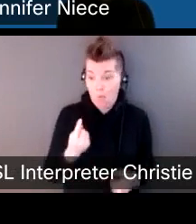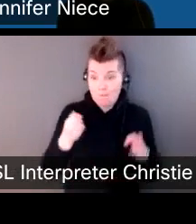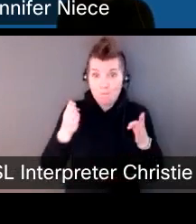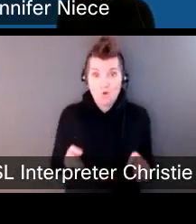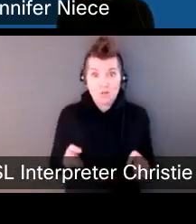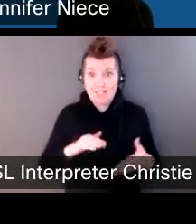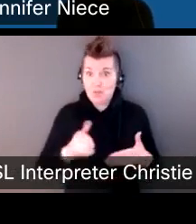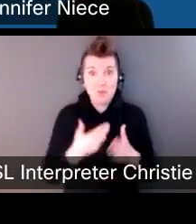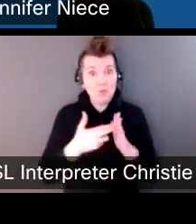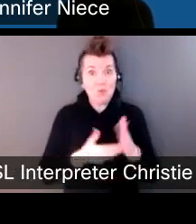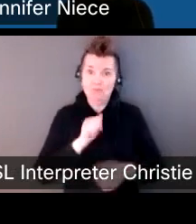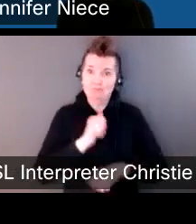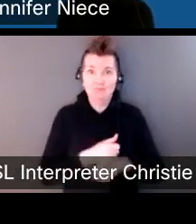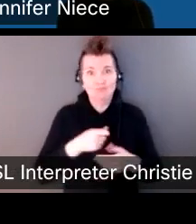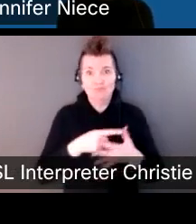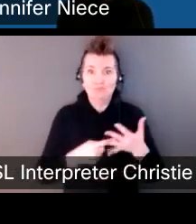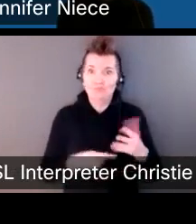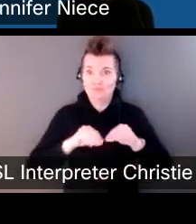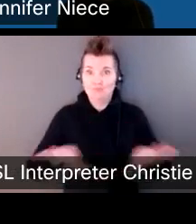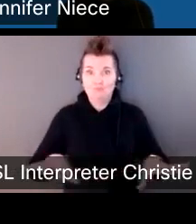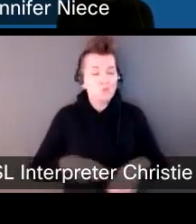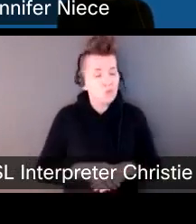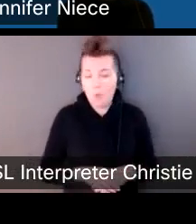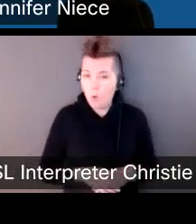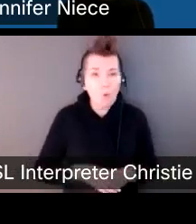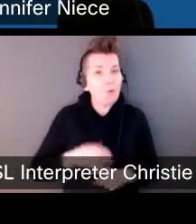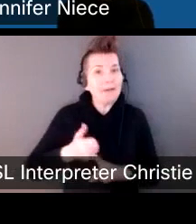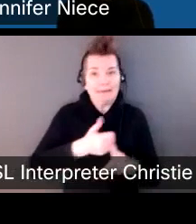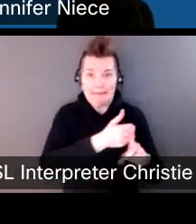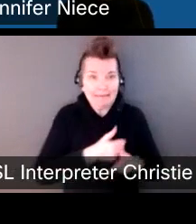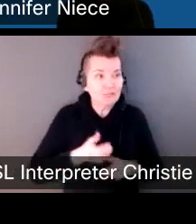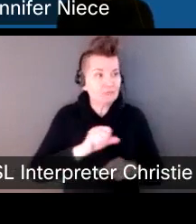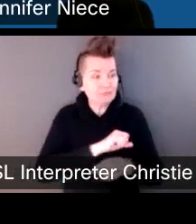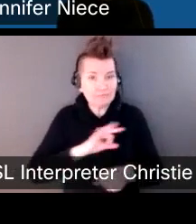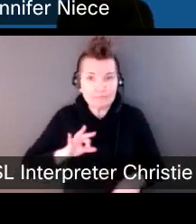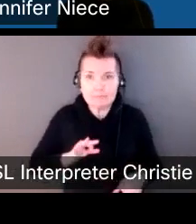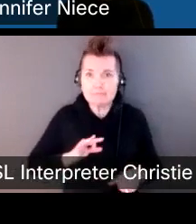many, many different people in the city who all have various roles in managing construction